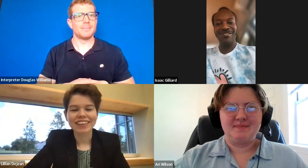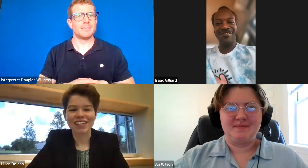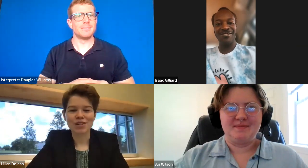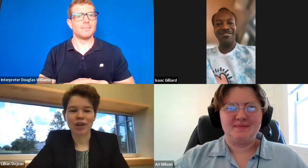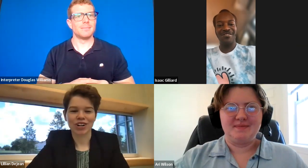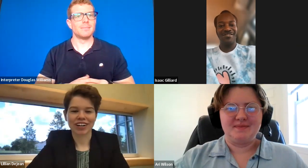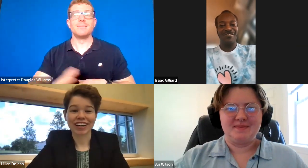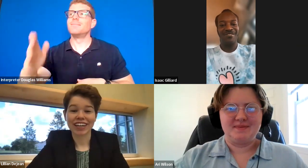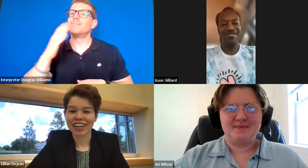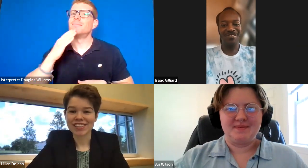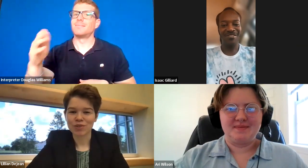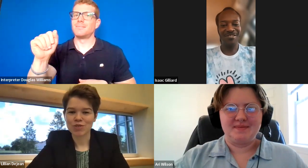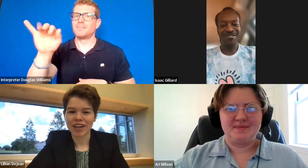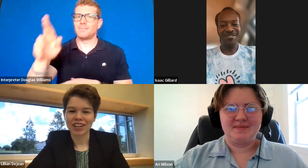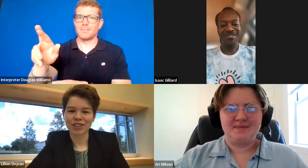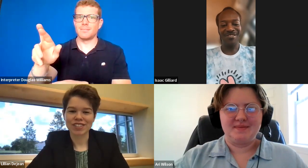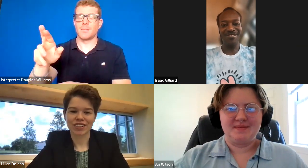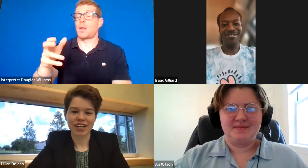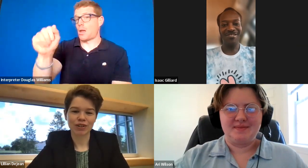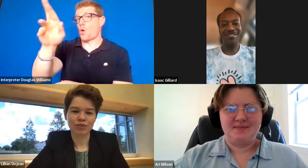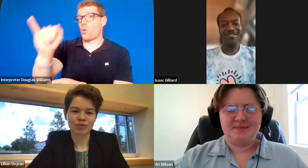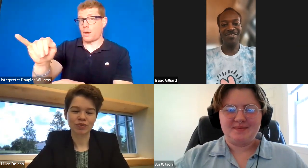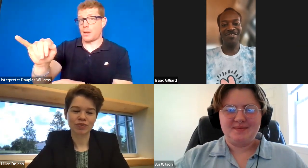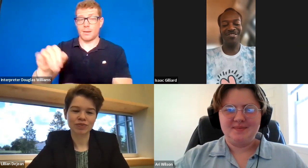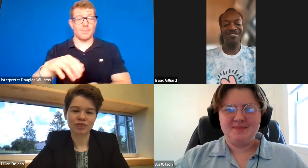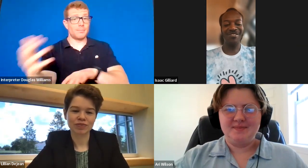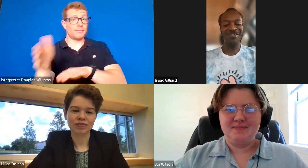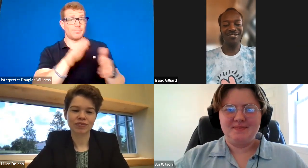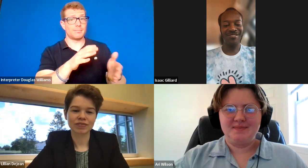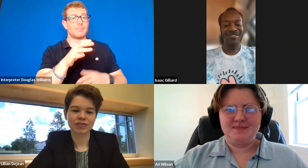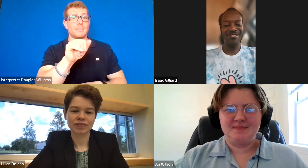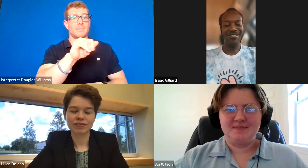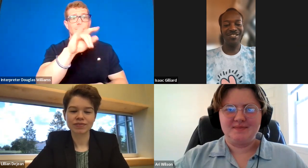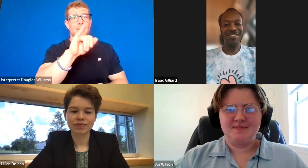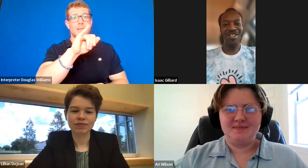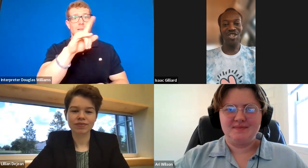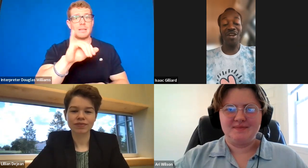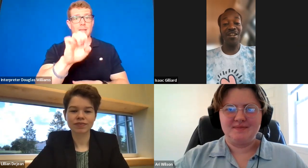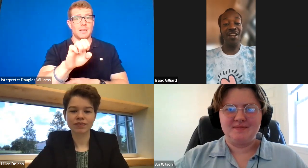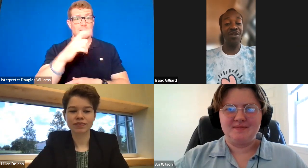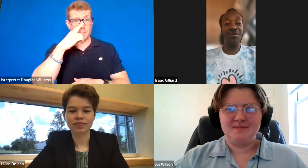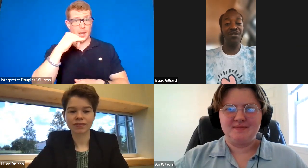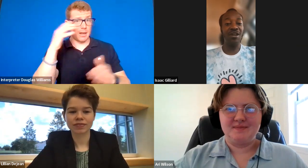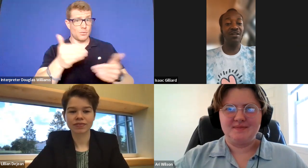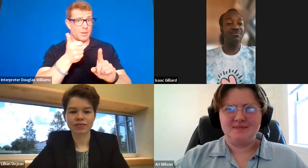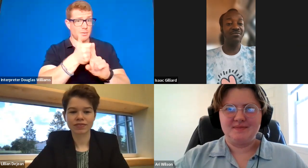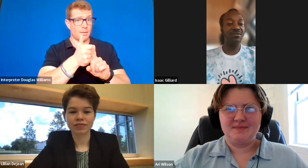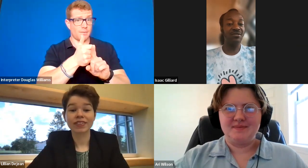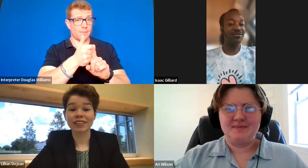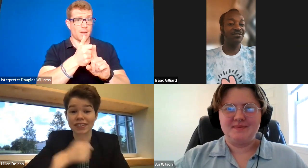Thanks so much. Alright, Izzie, would you mind introducing yourself, or can everyone hear me?